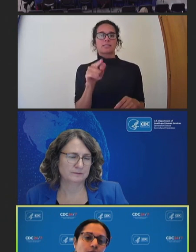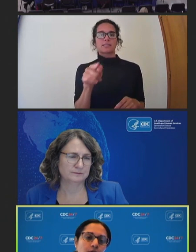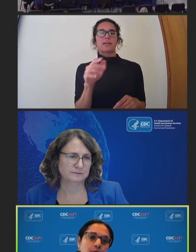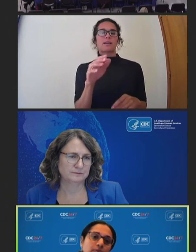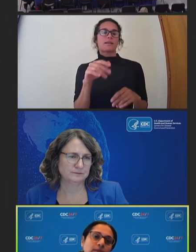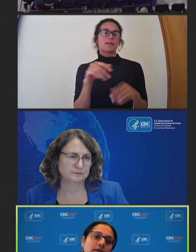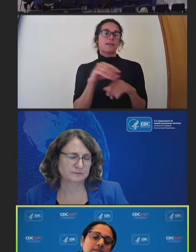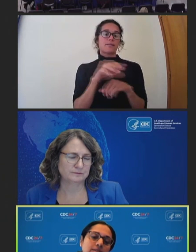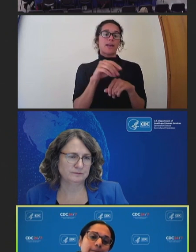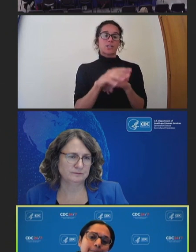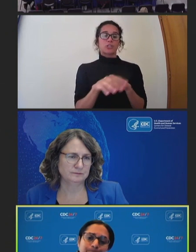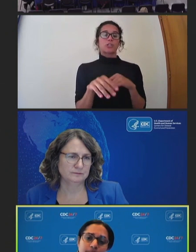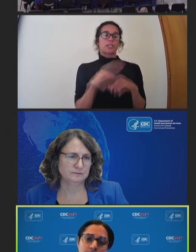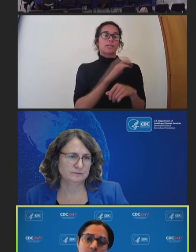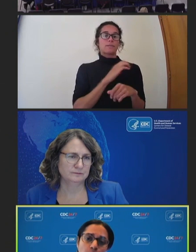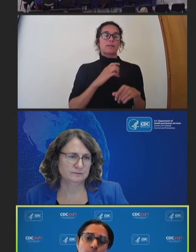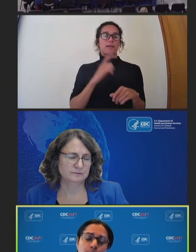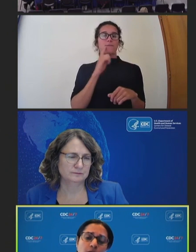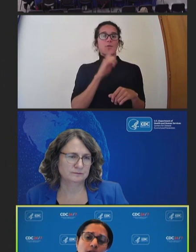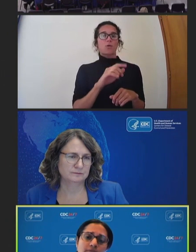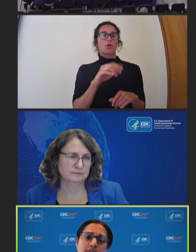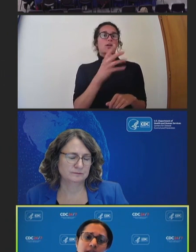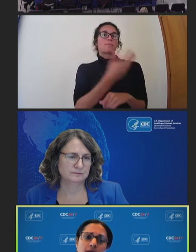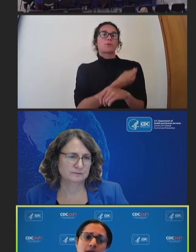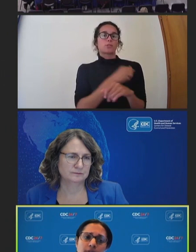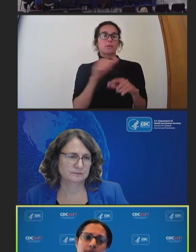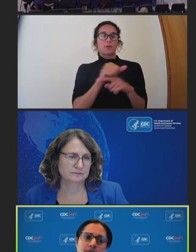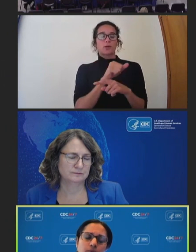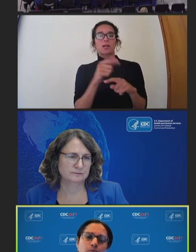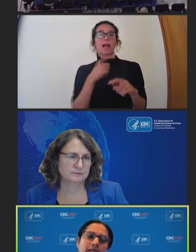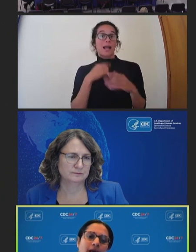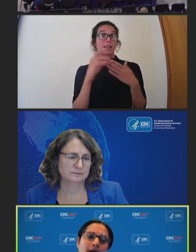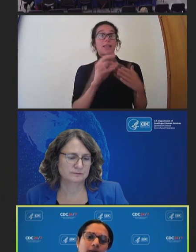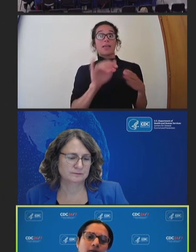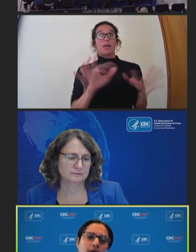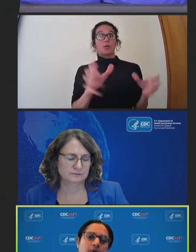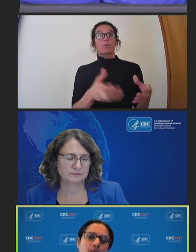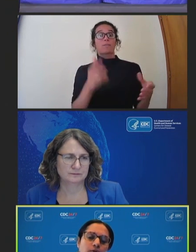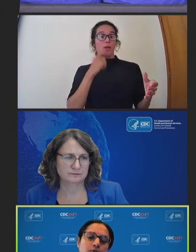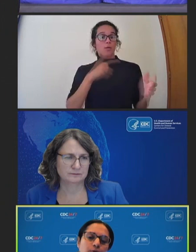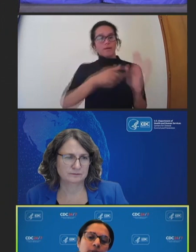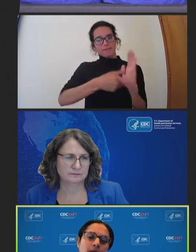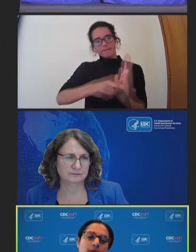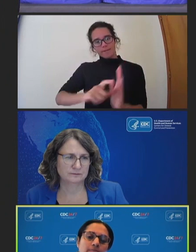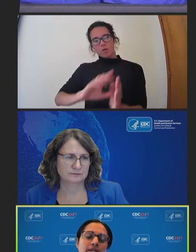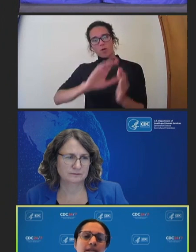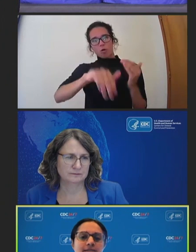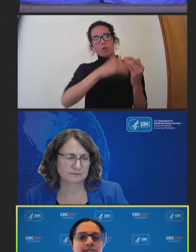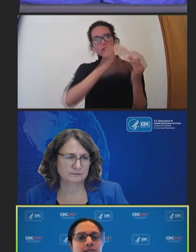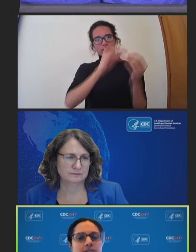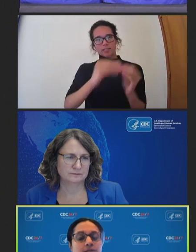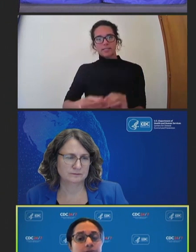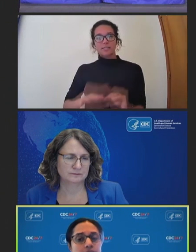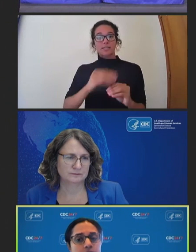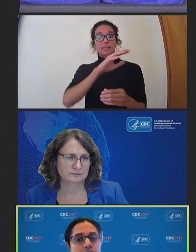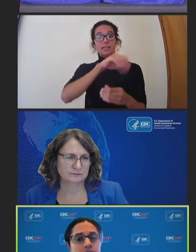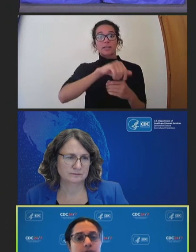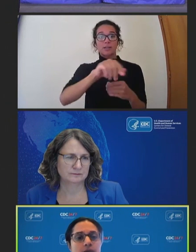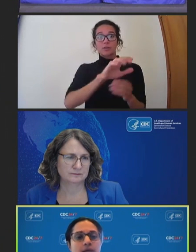work group that reviewed all of the data on this. And we had on our work group, many STD clinicians